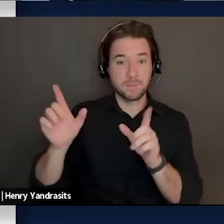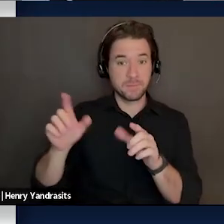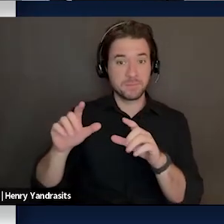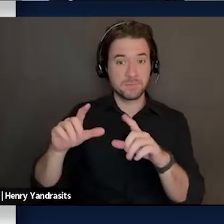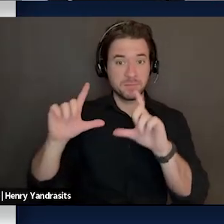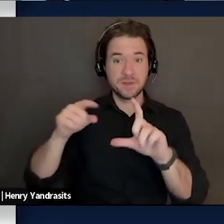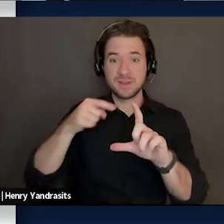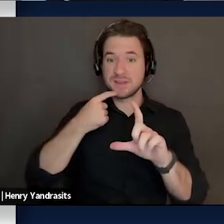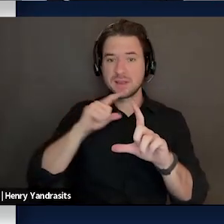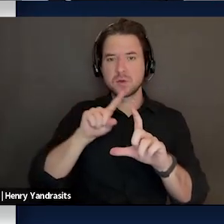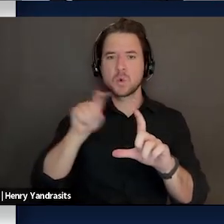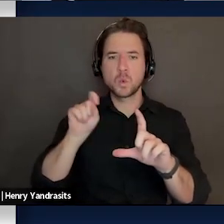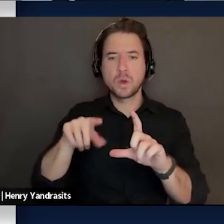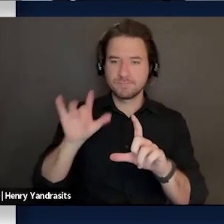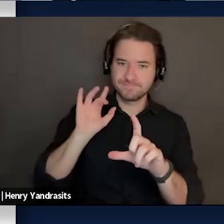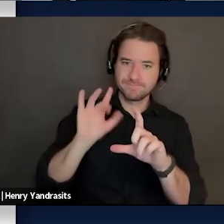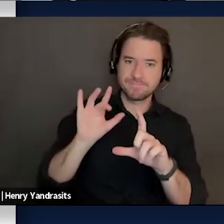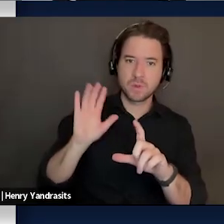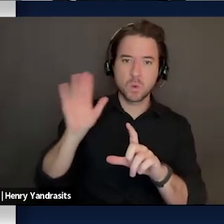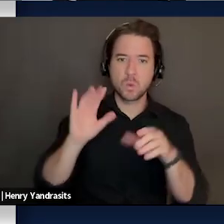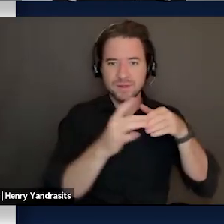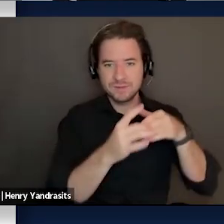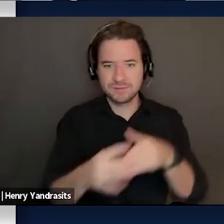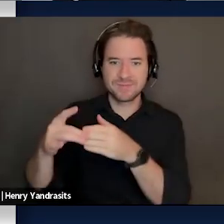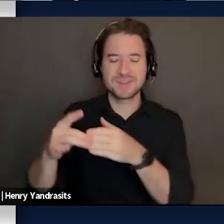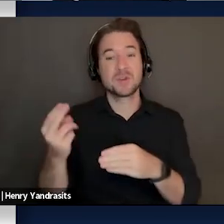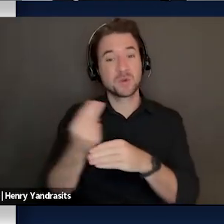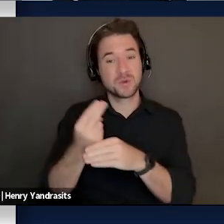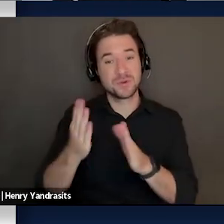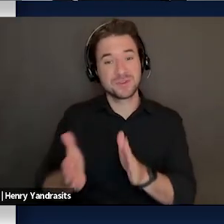Um, it will take you directly to the user guide that we've built into the webpage. This.